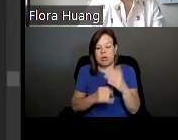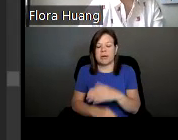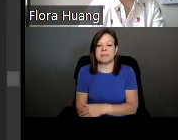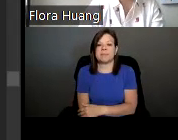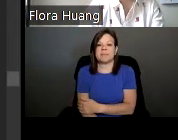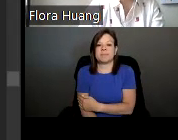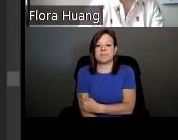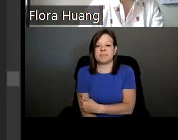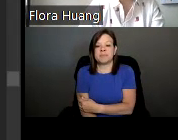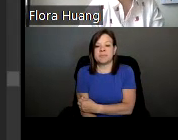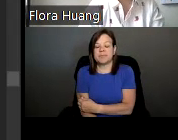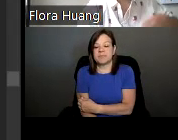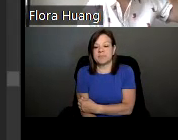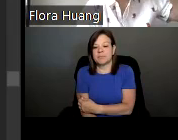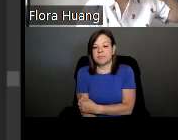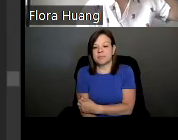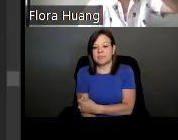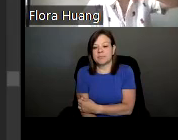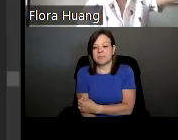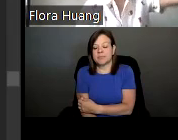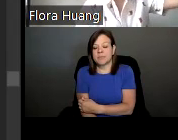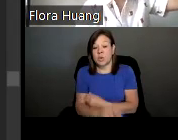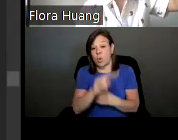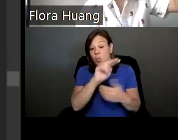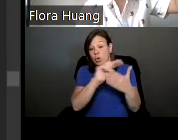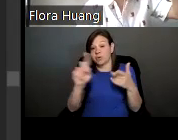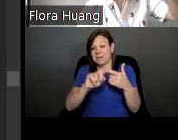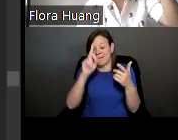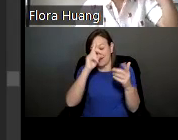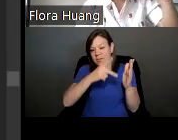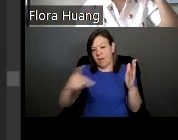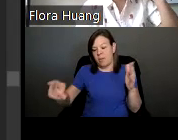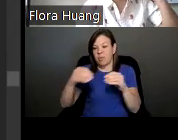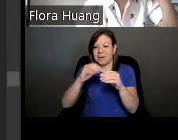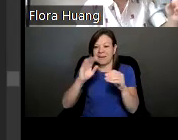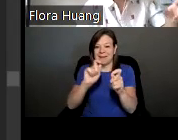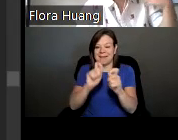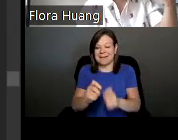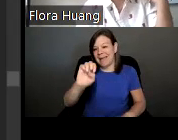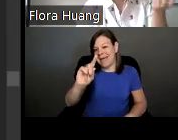So if we're looking at this PowerPoint in like the editing look the way it would look